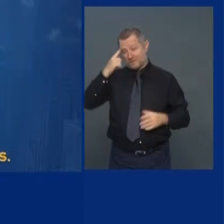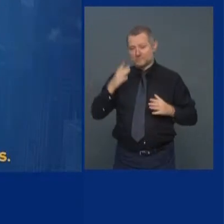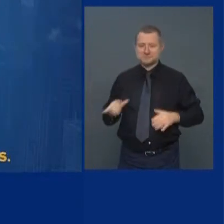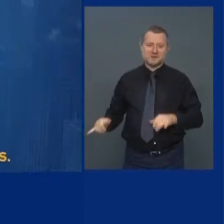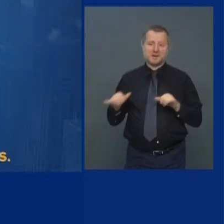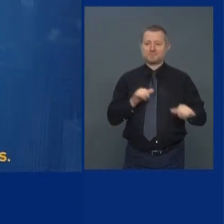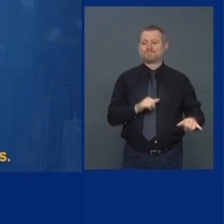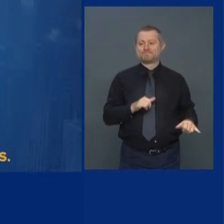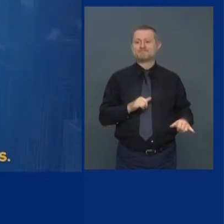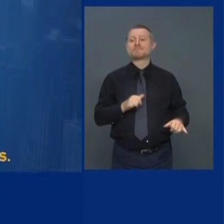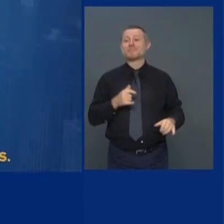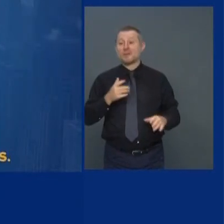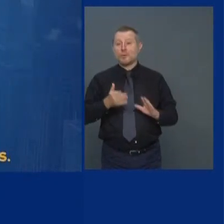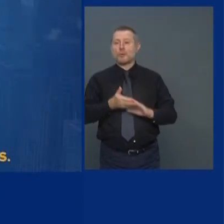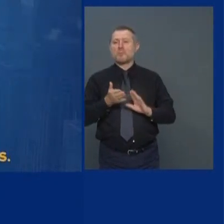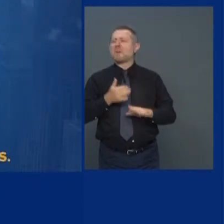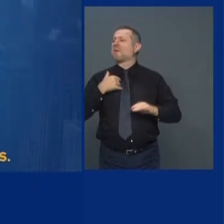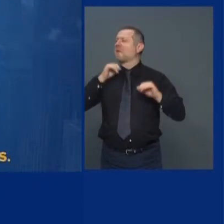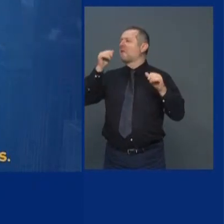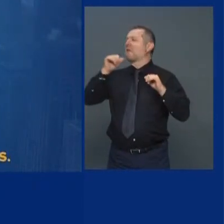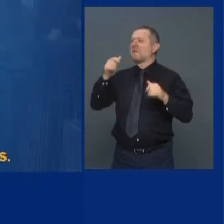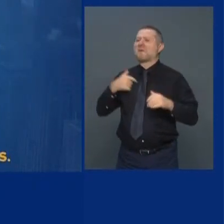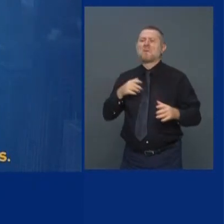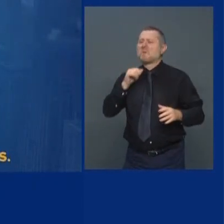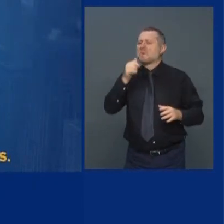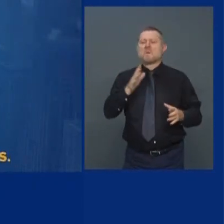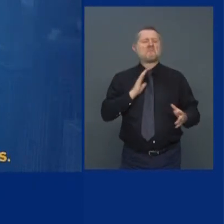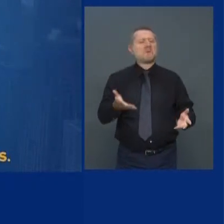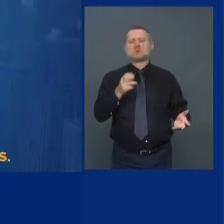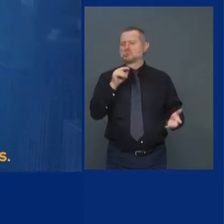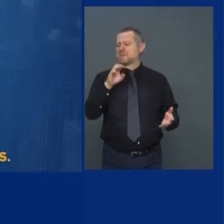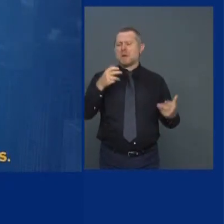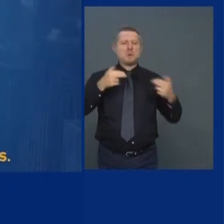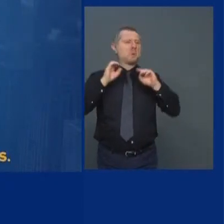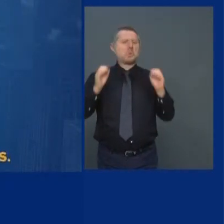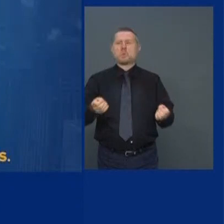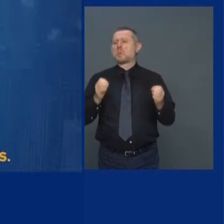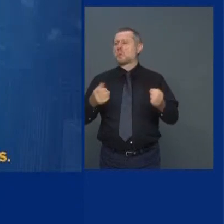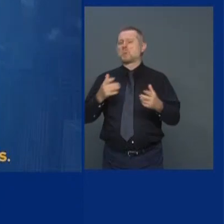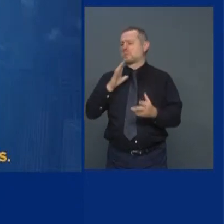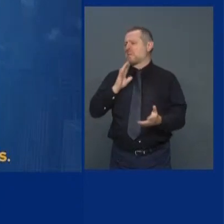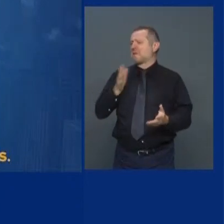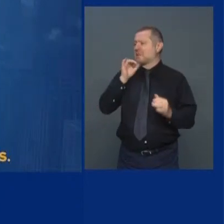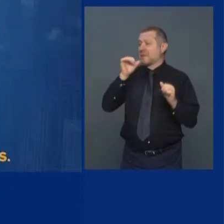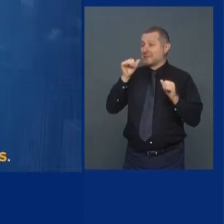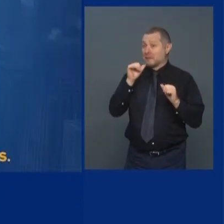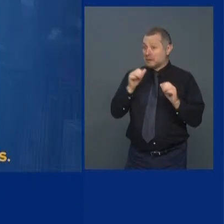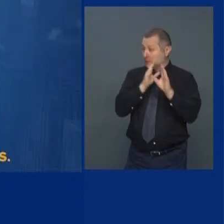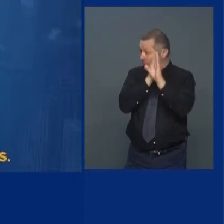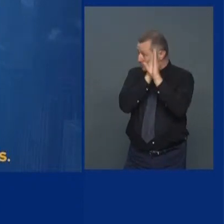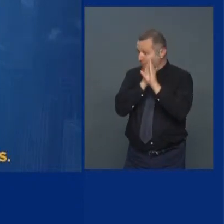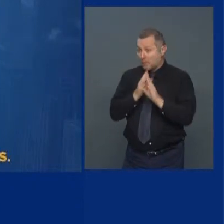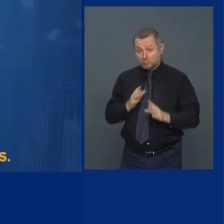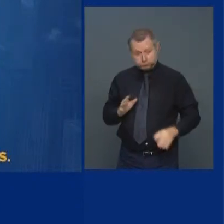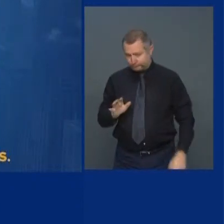THE GOVERNMENT IS THE SAME WAY.